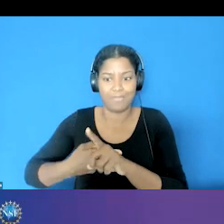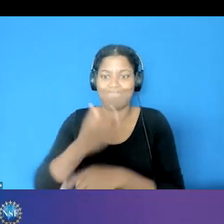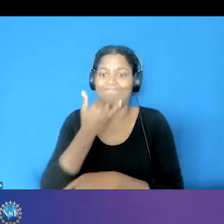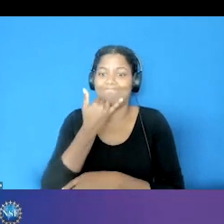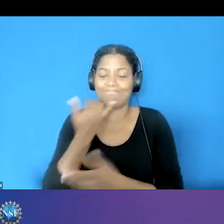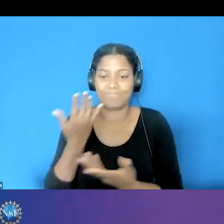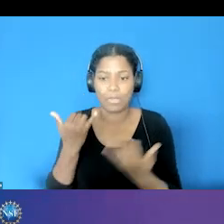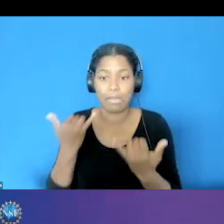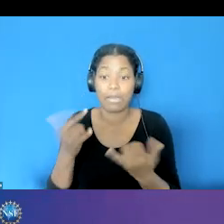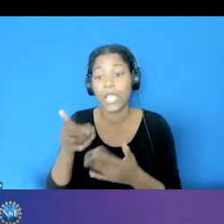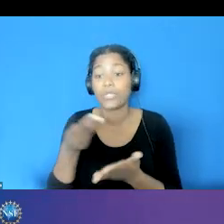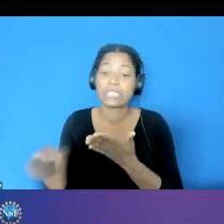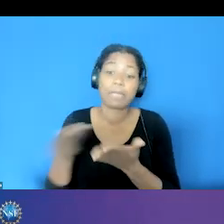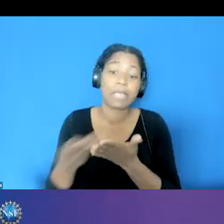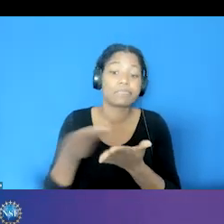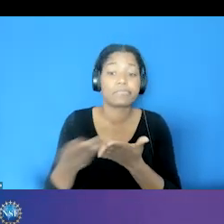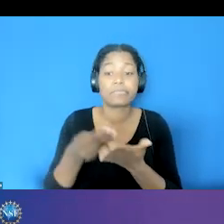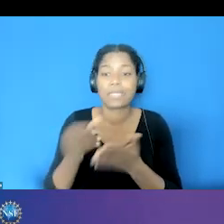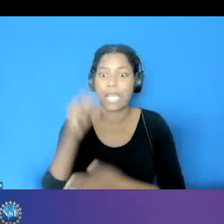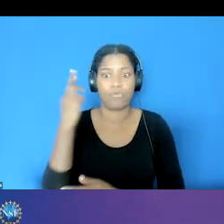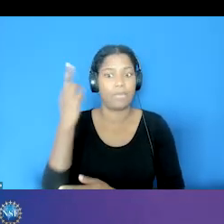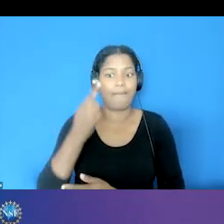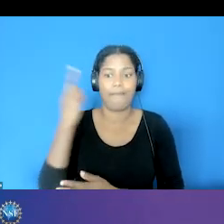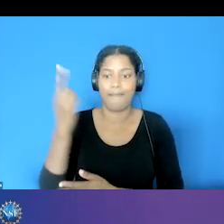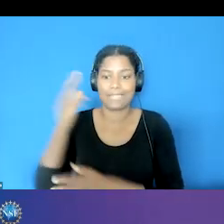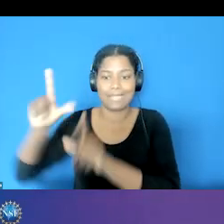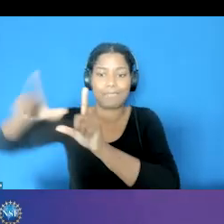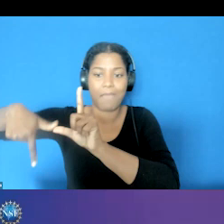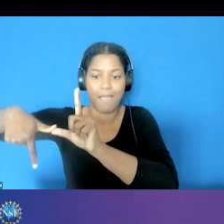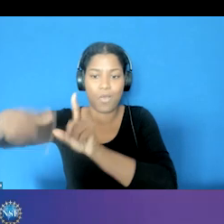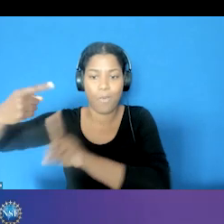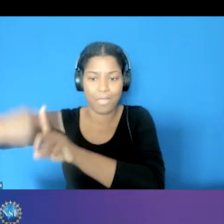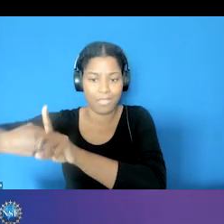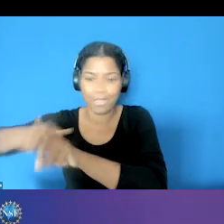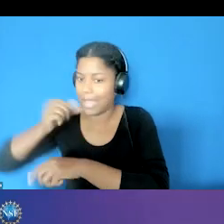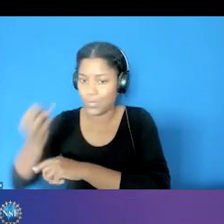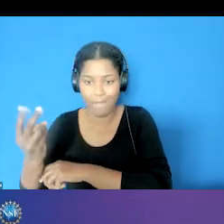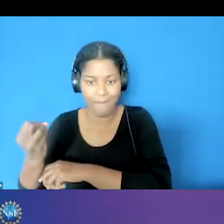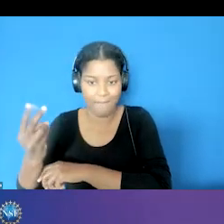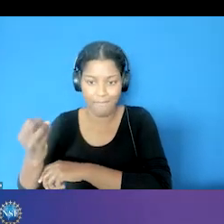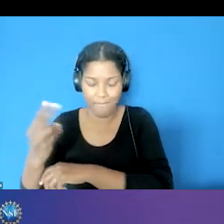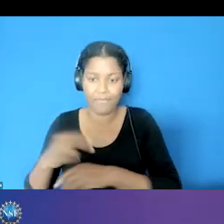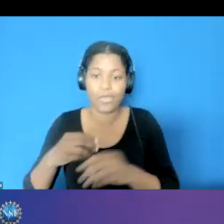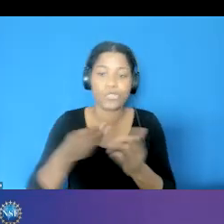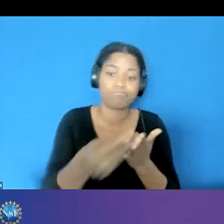So then you start spending, not realizing that the award expires in one month rather than in an additional 12 months.